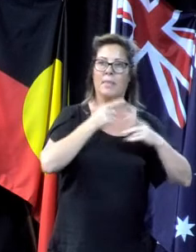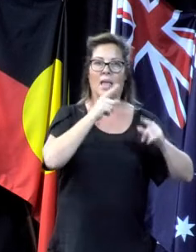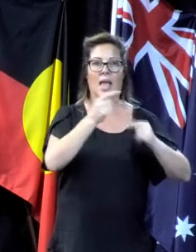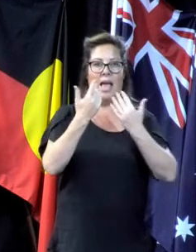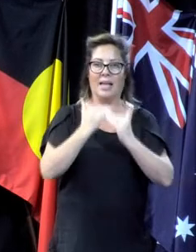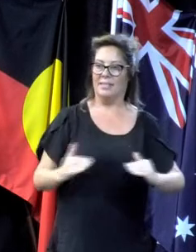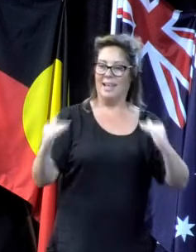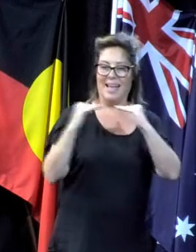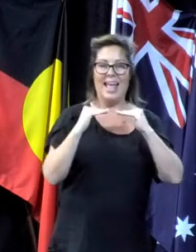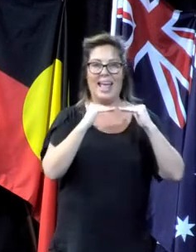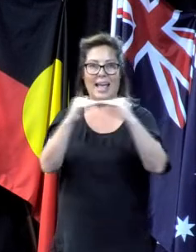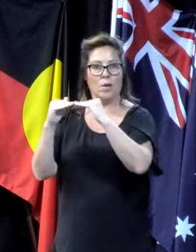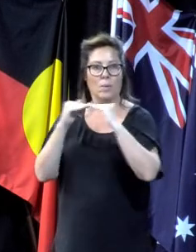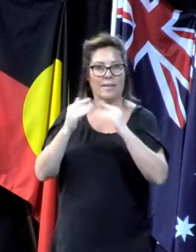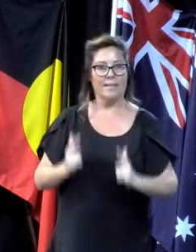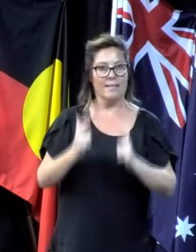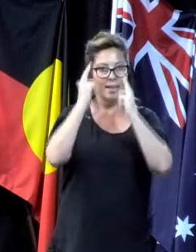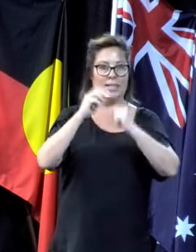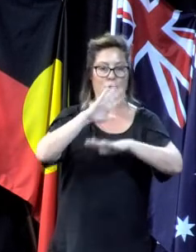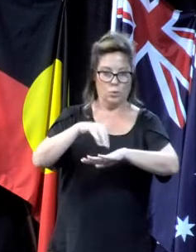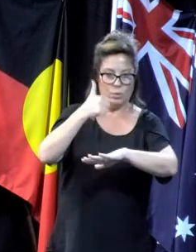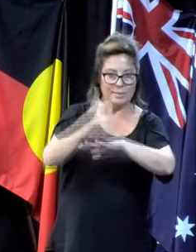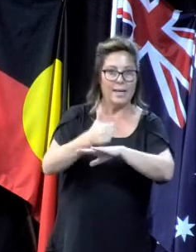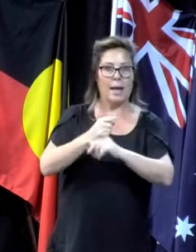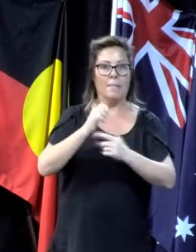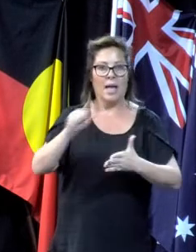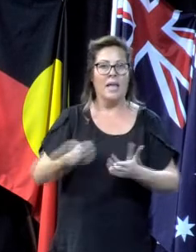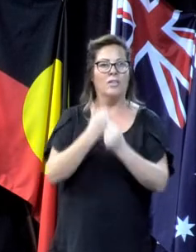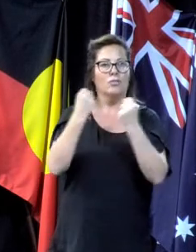in student-centred planning, quality curriculum and pedagogical practices.